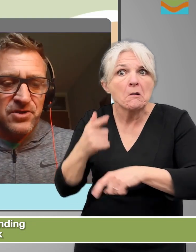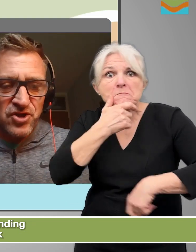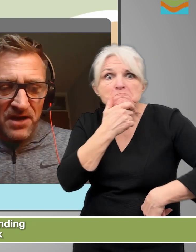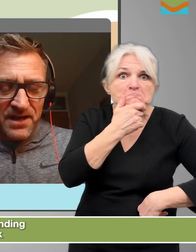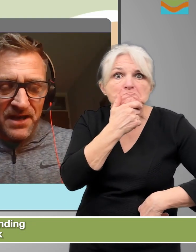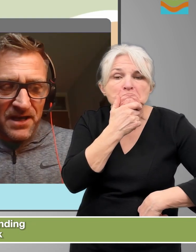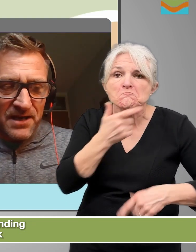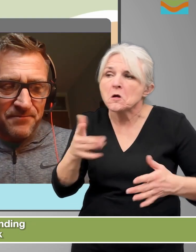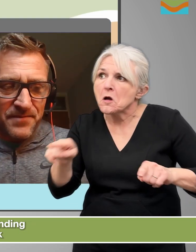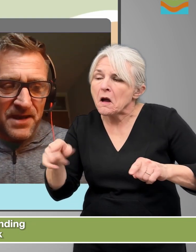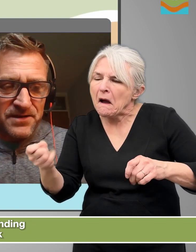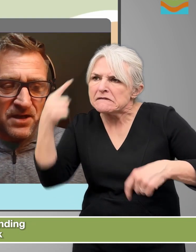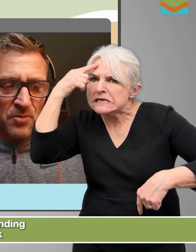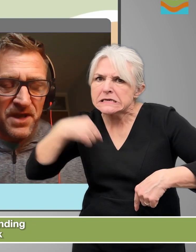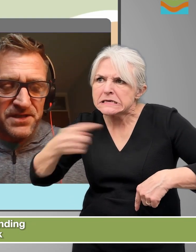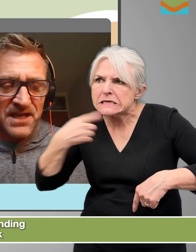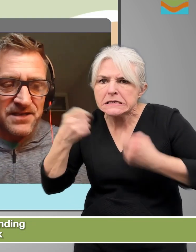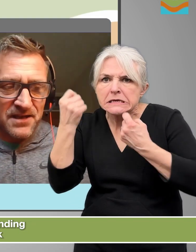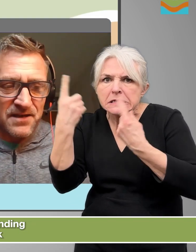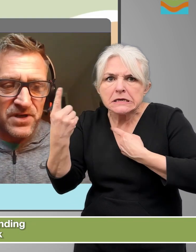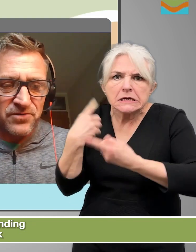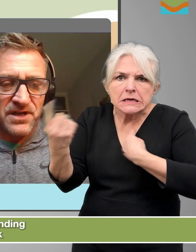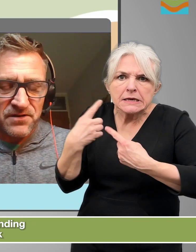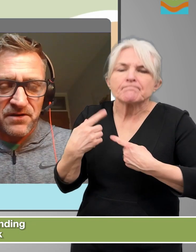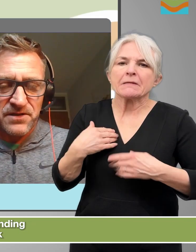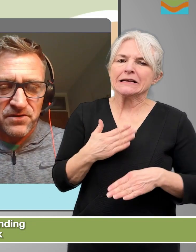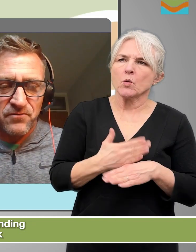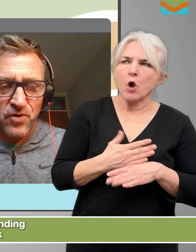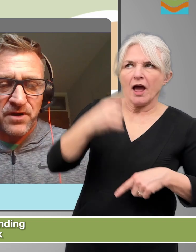sharing a common understanding that we do need to work